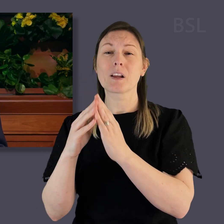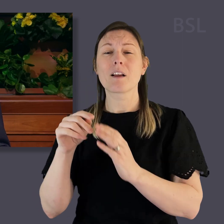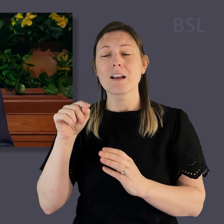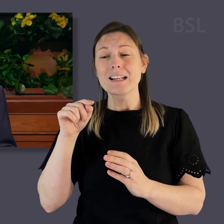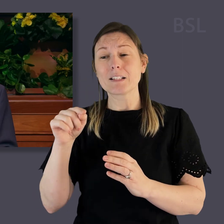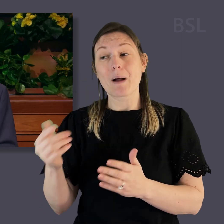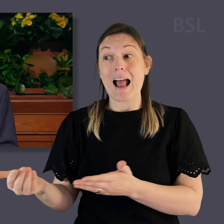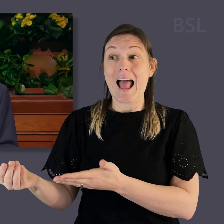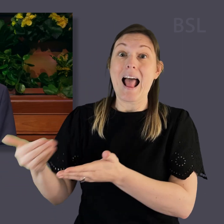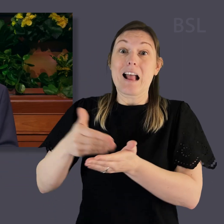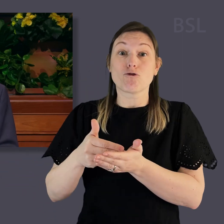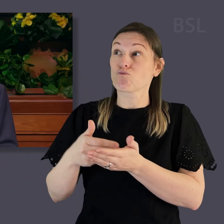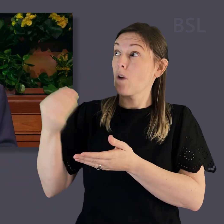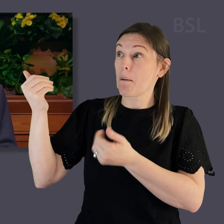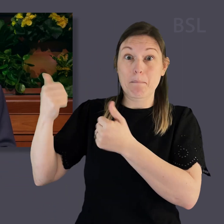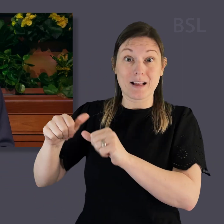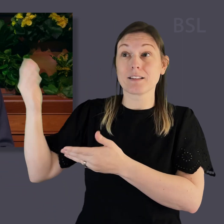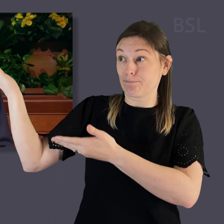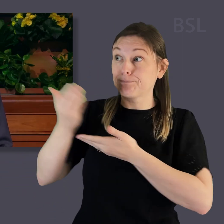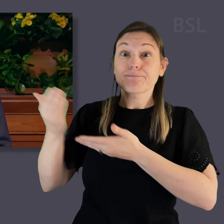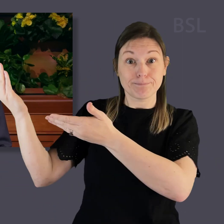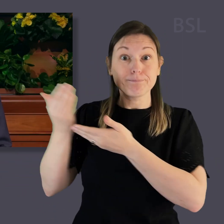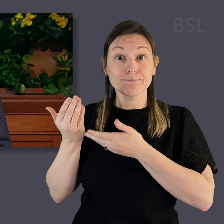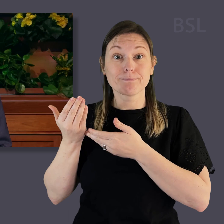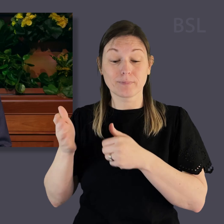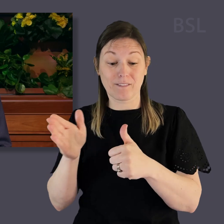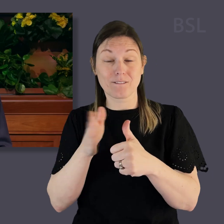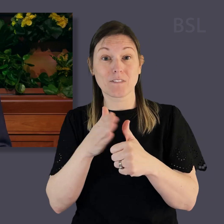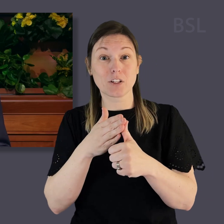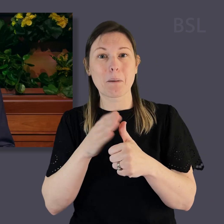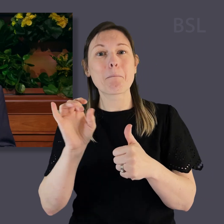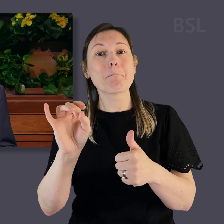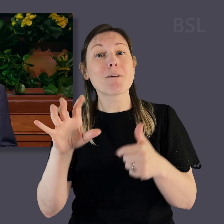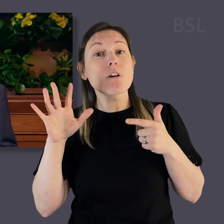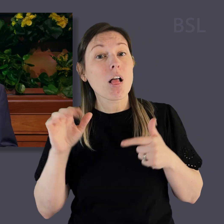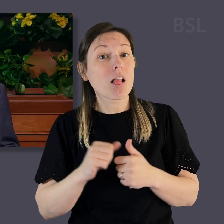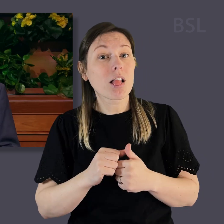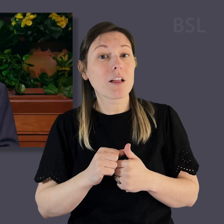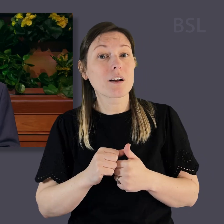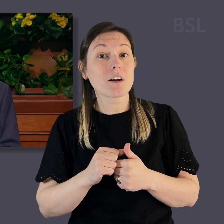Here are some additional blessings God has promised us through His prophet. Do you need miracles?